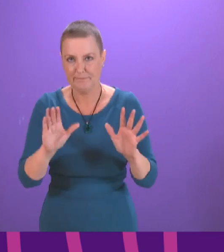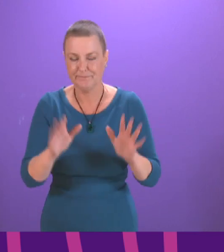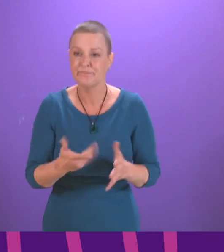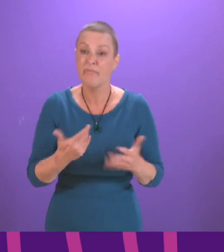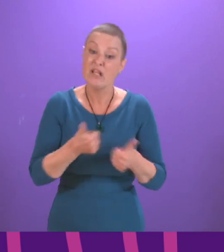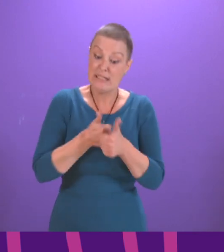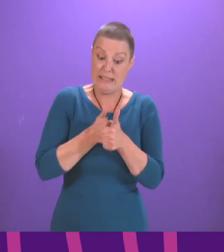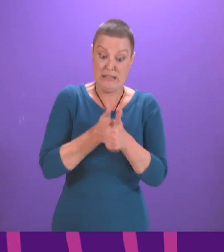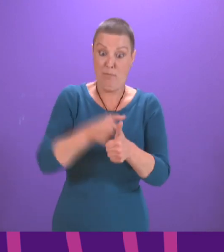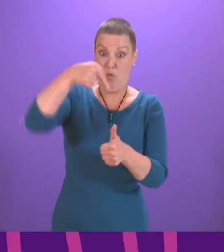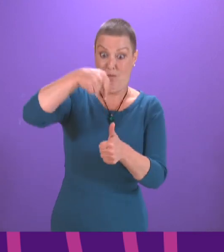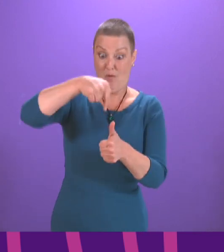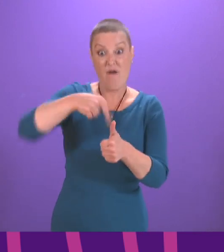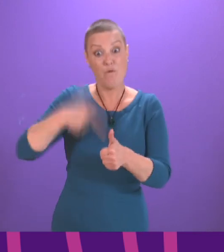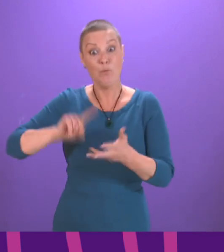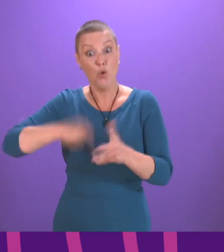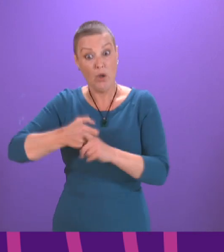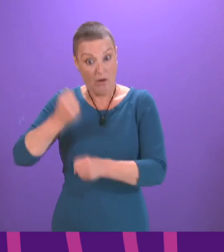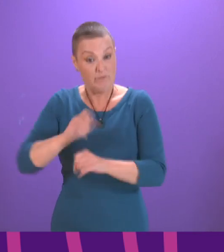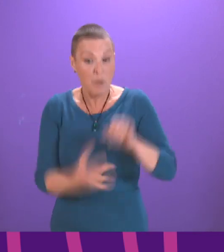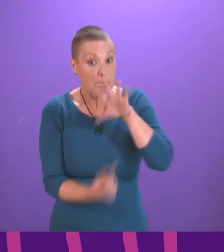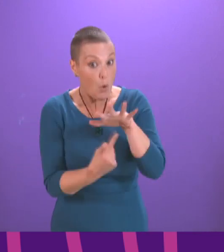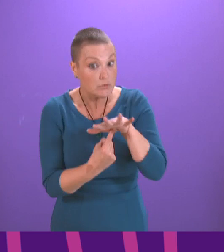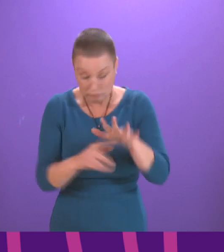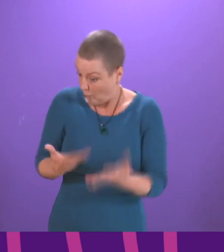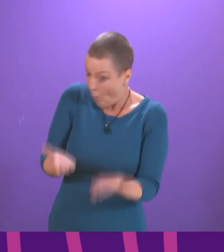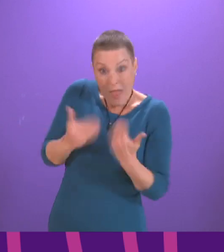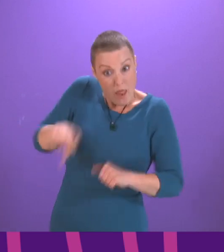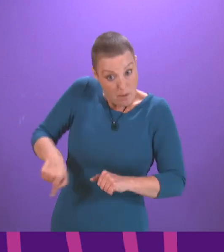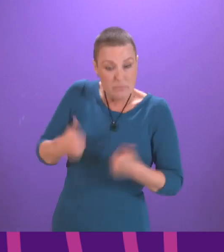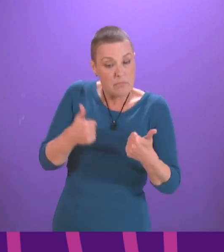been provided by the United Kingdom Government is very important and welcome, but I do not